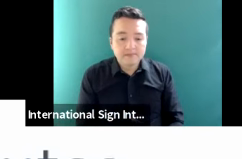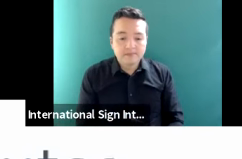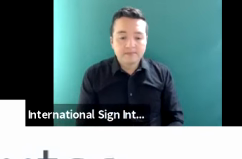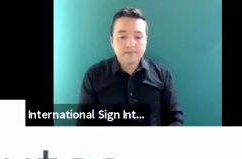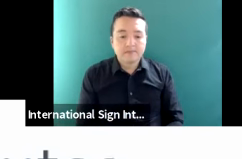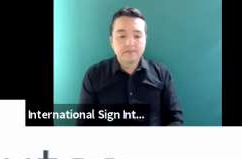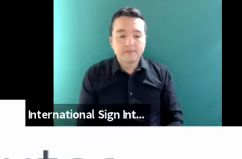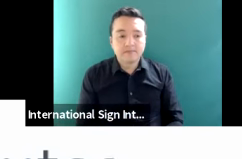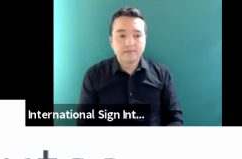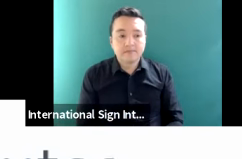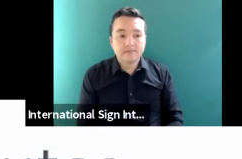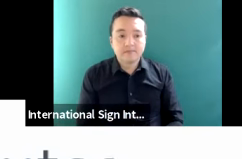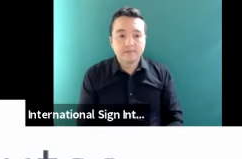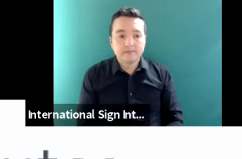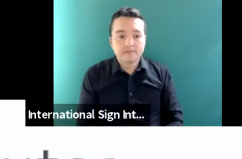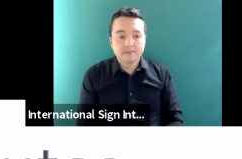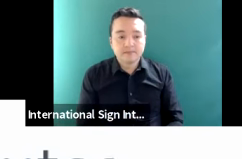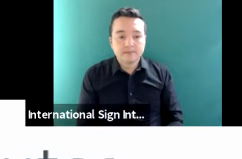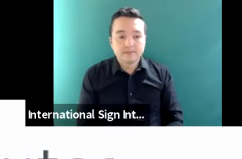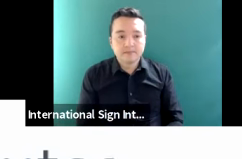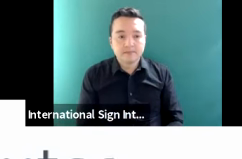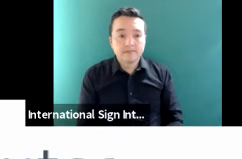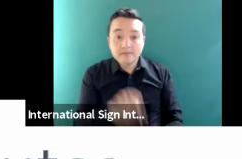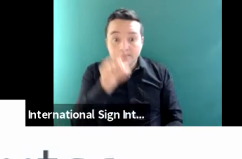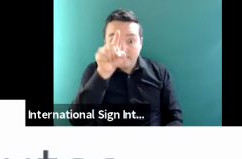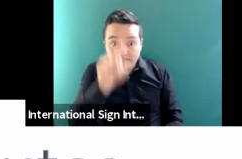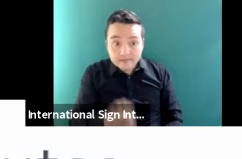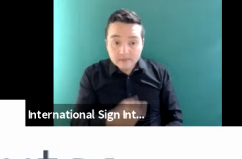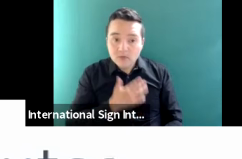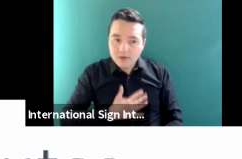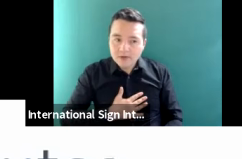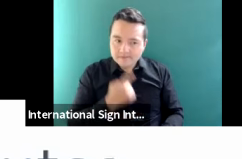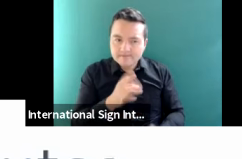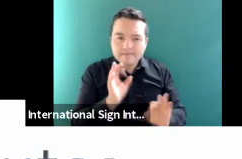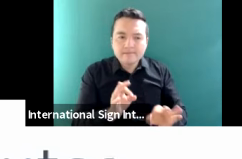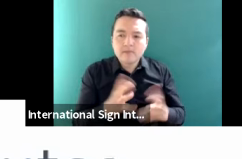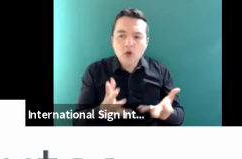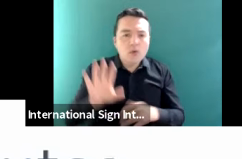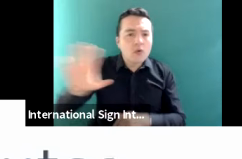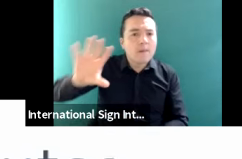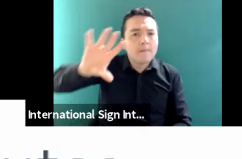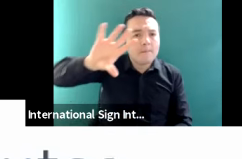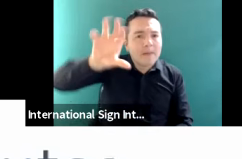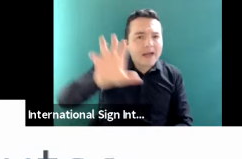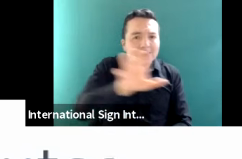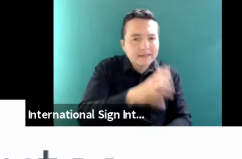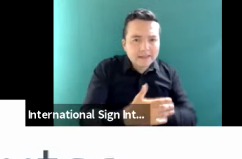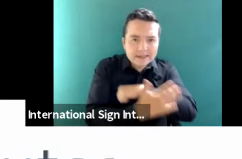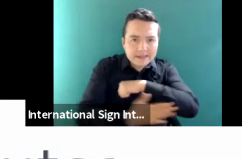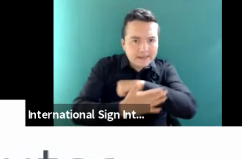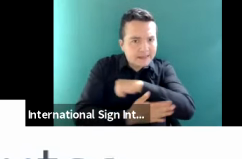We are heading in the right direction from a commitment standpoint.